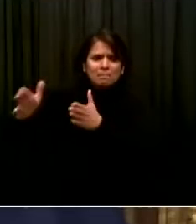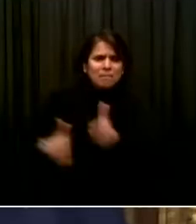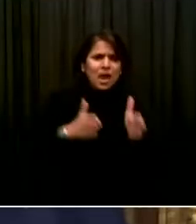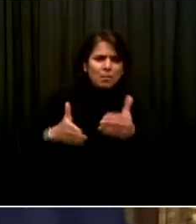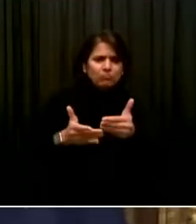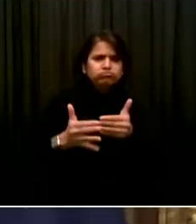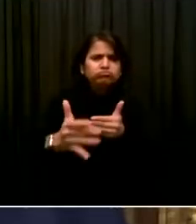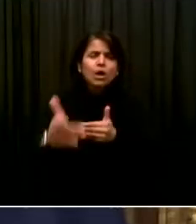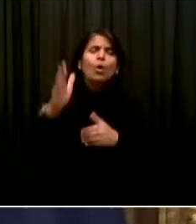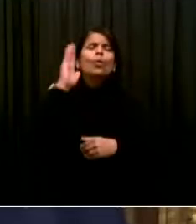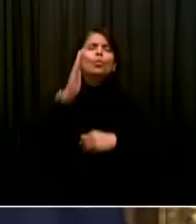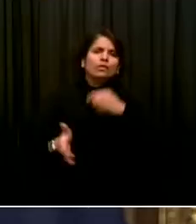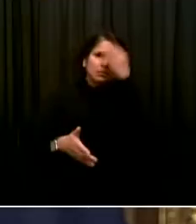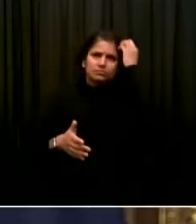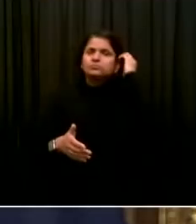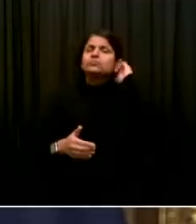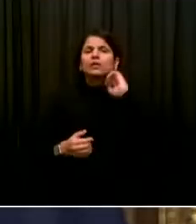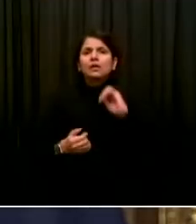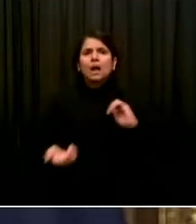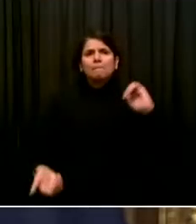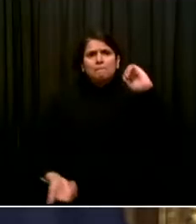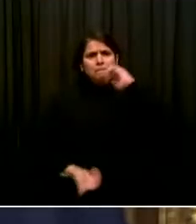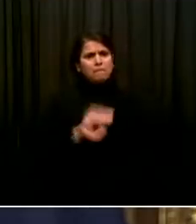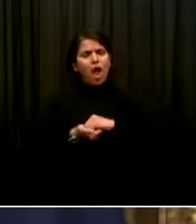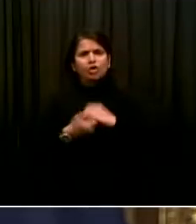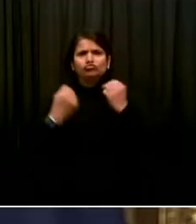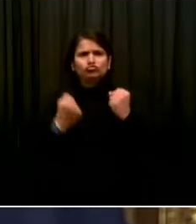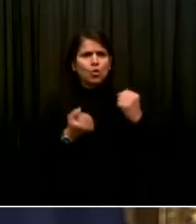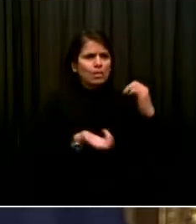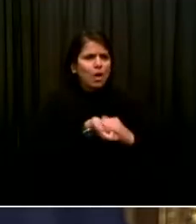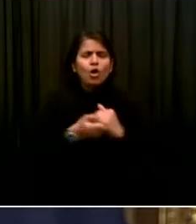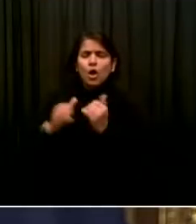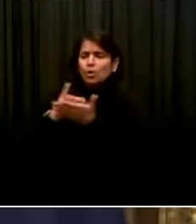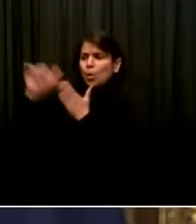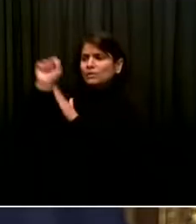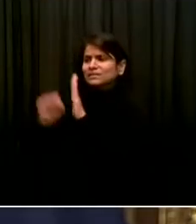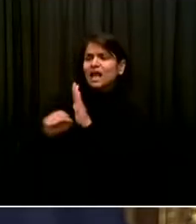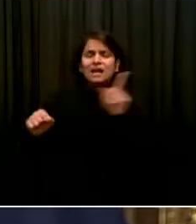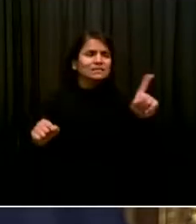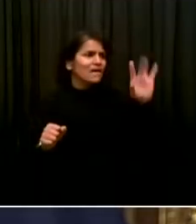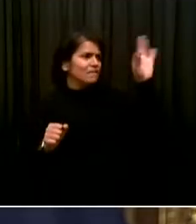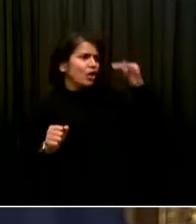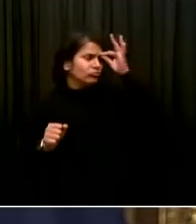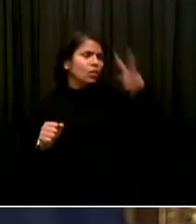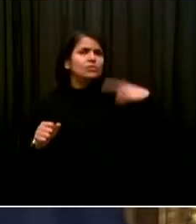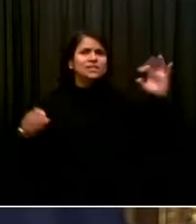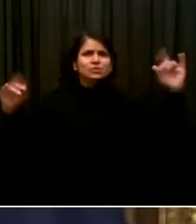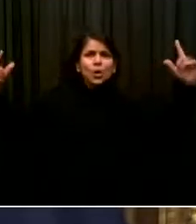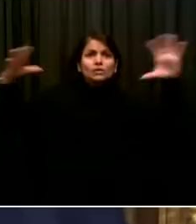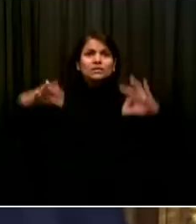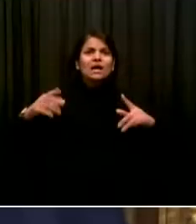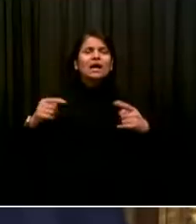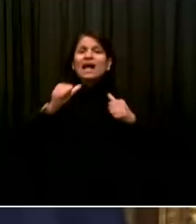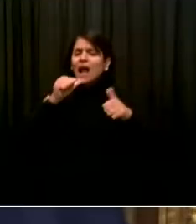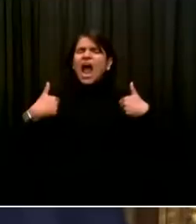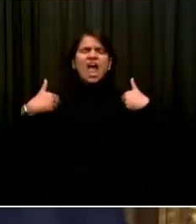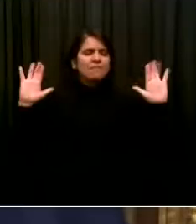COMING WEEKS AND MONTHS WITH OUR PARTNERS IN ALBANY AND WASHINGTON, DC. WE WILL NEVER STOP.